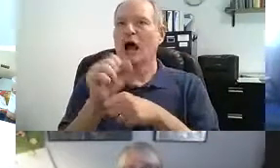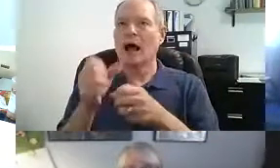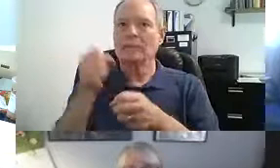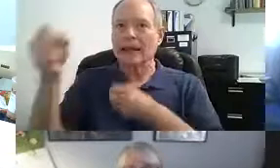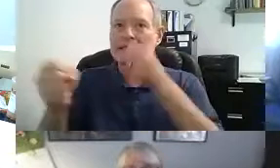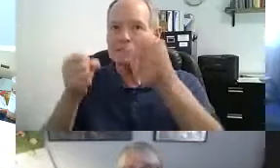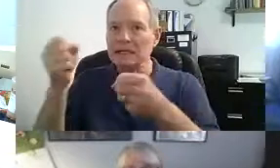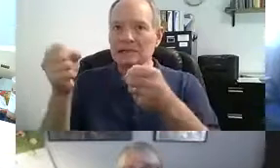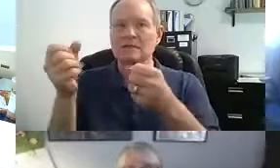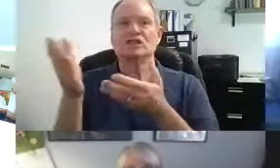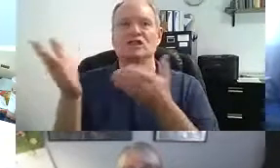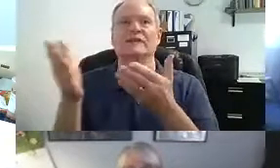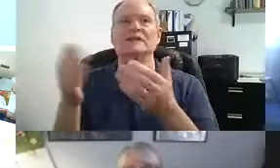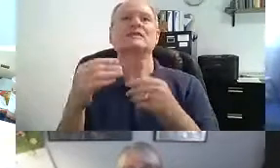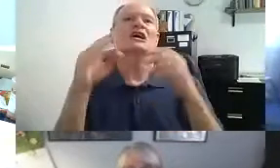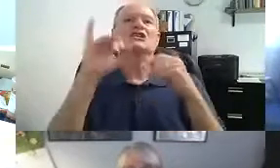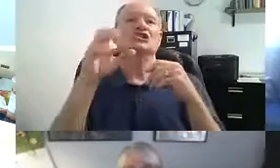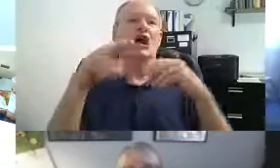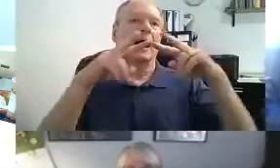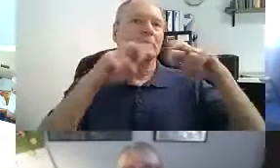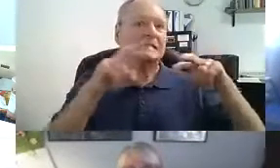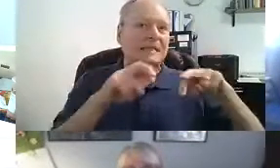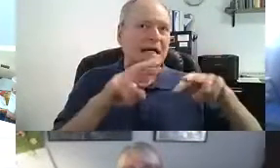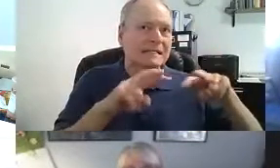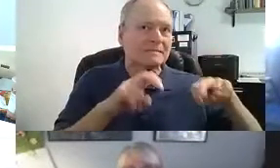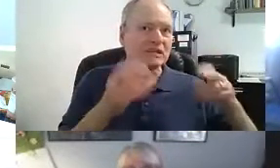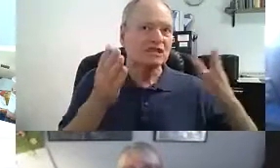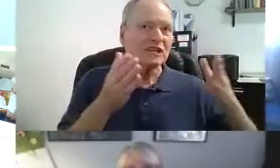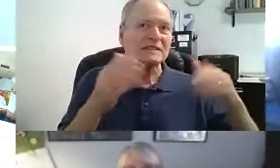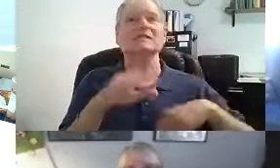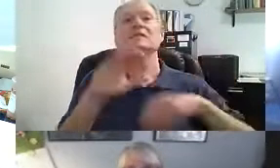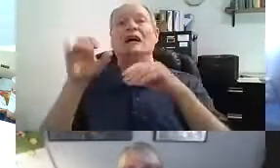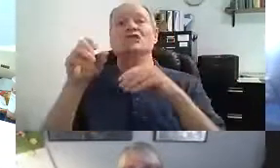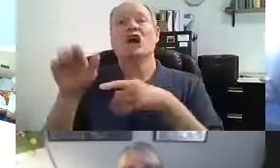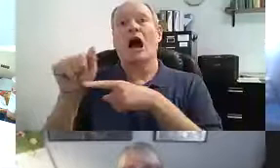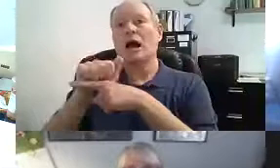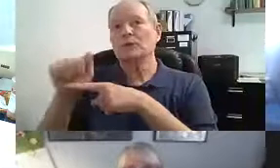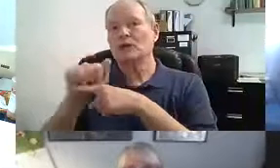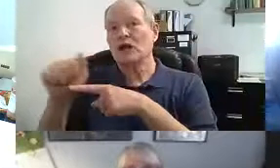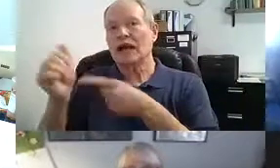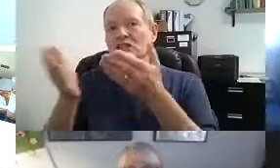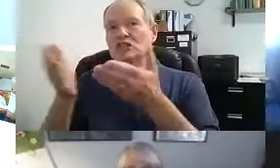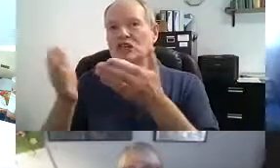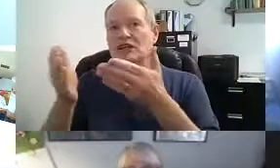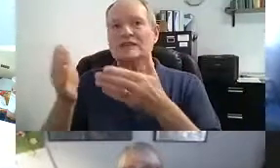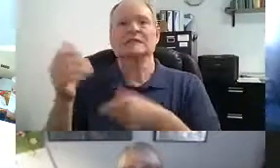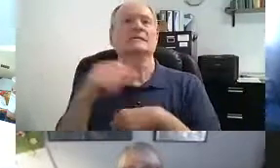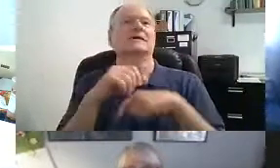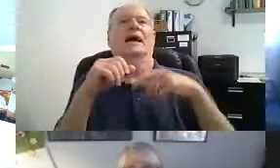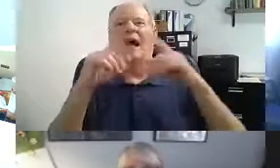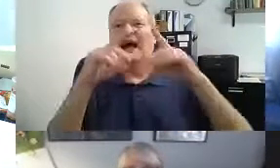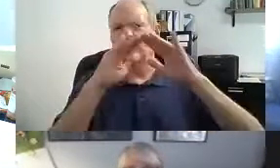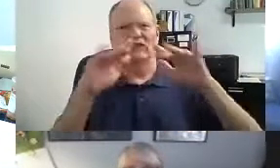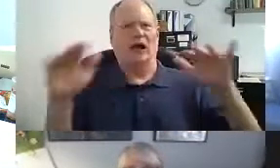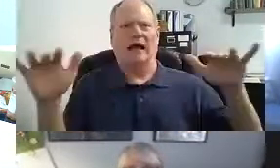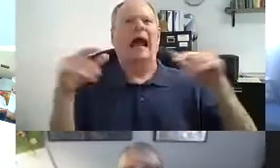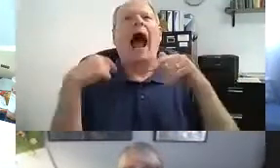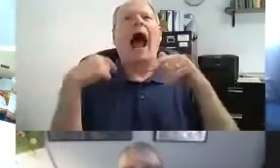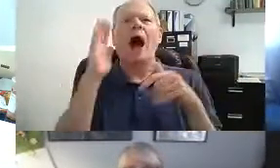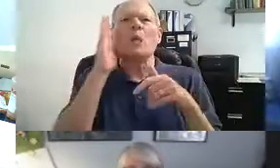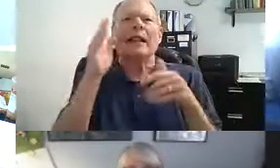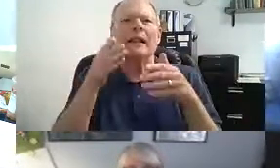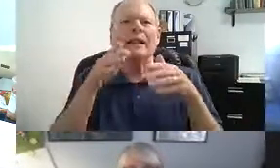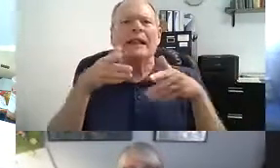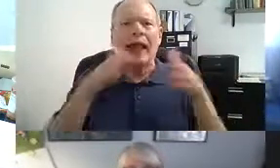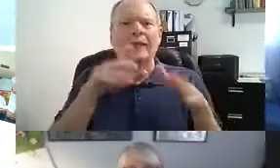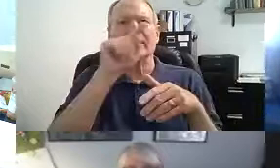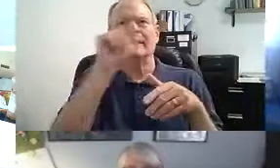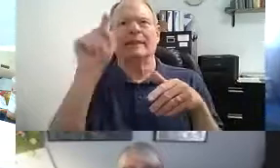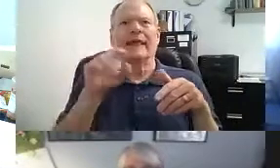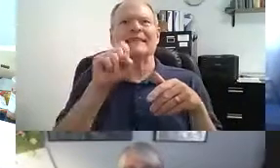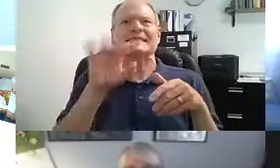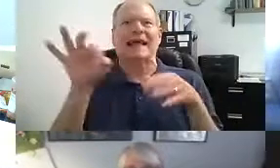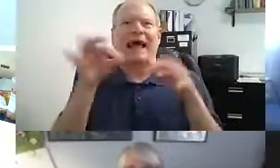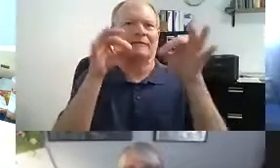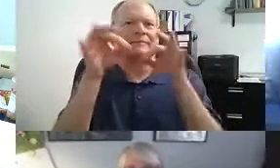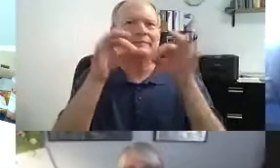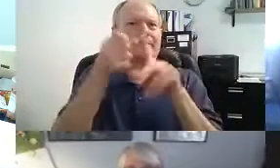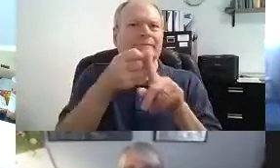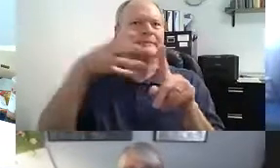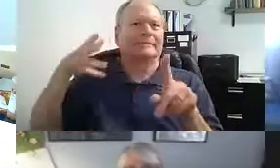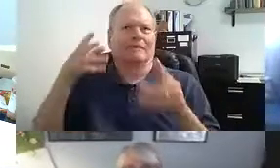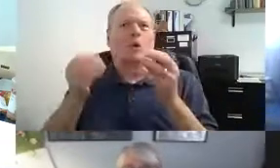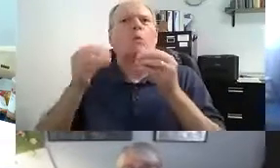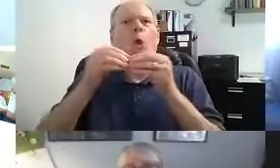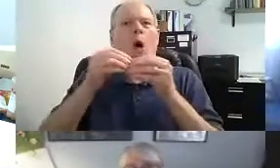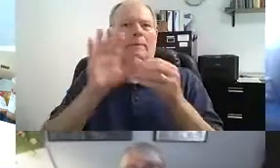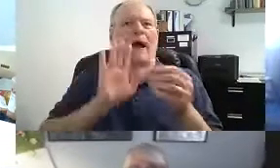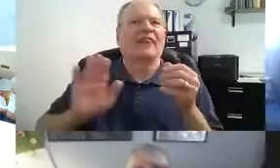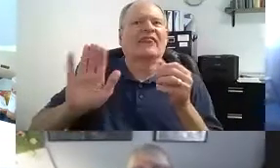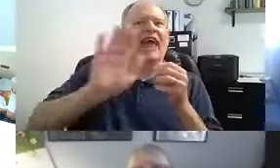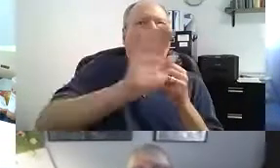that means job placement, job assessment, job training, so forth. I would allow the staff to expand more on their